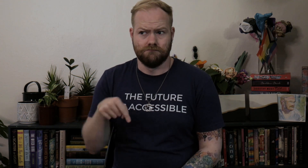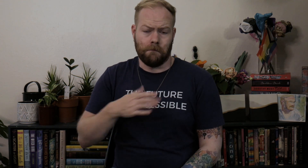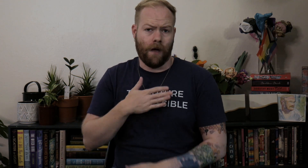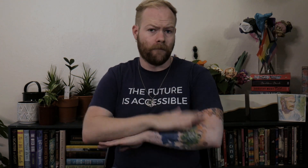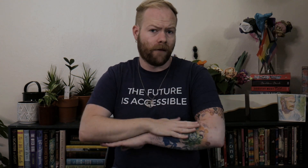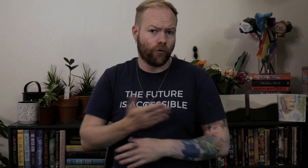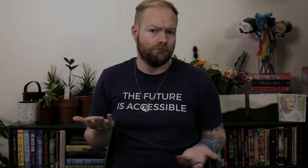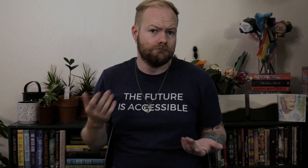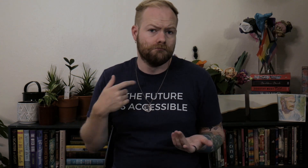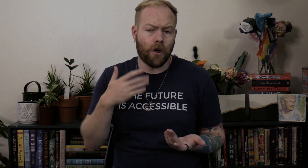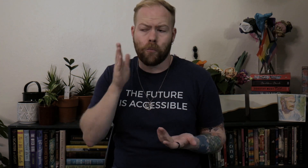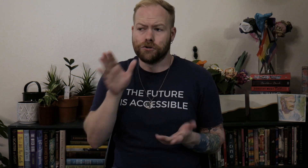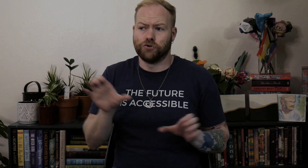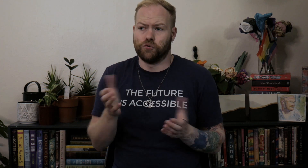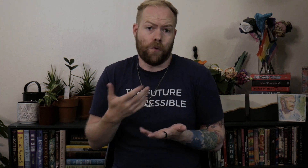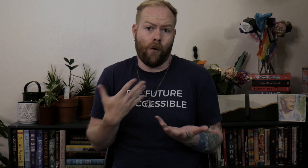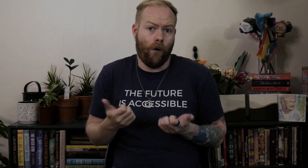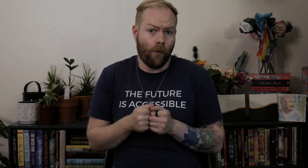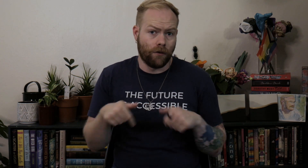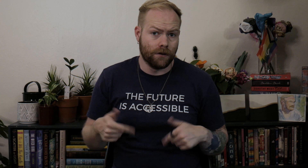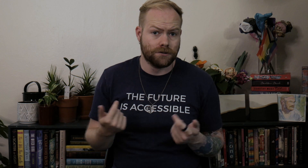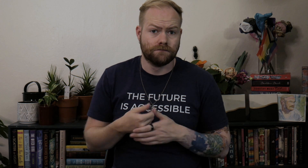This is my platform, and I will do what I want with it.